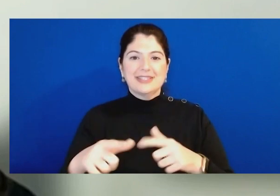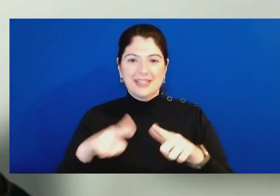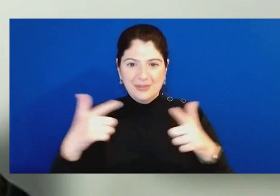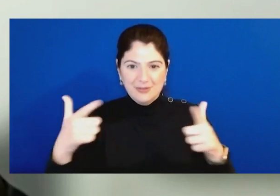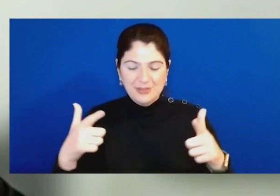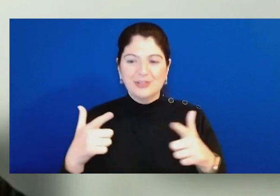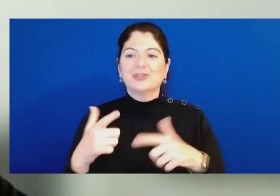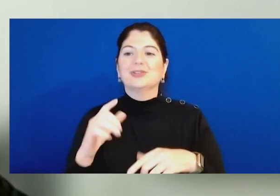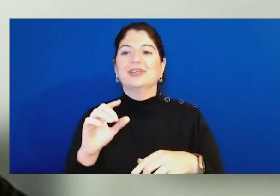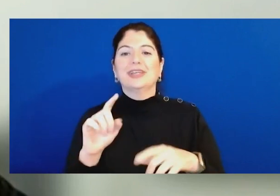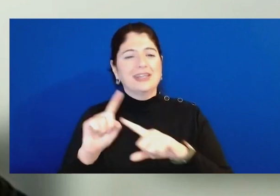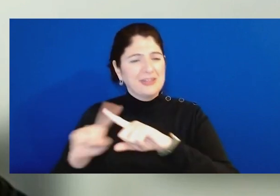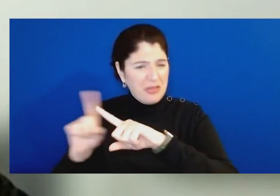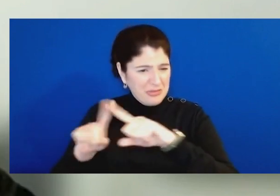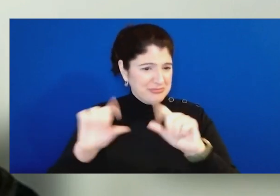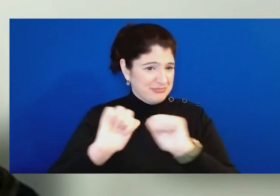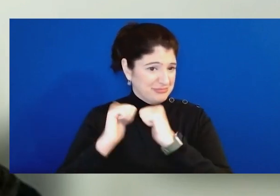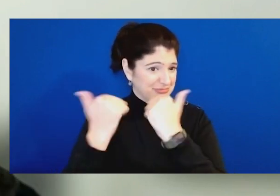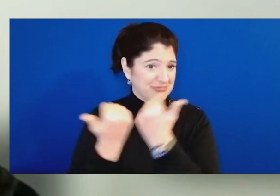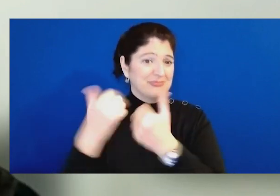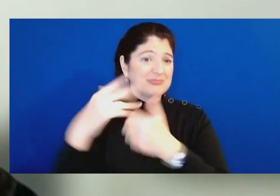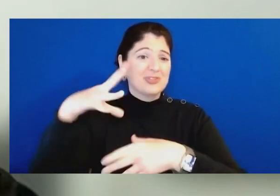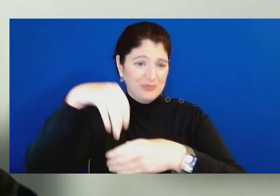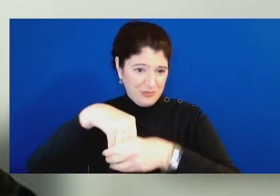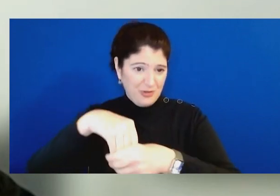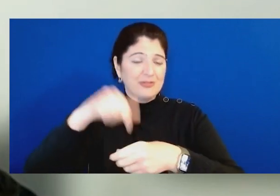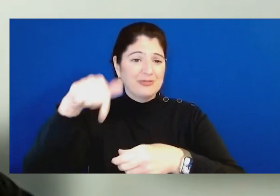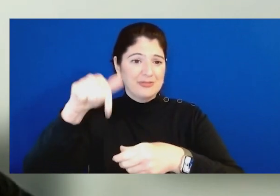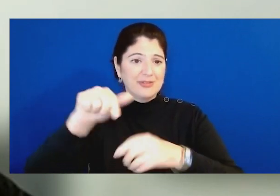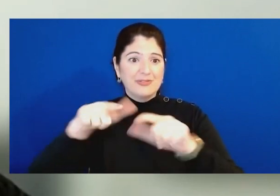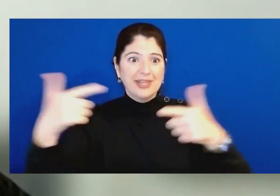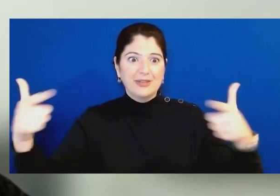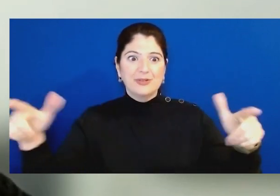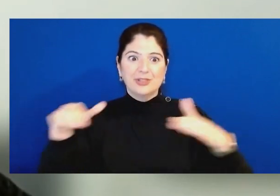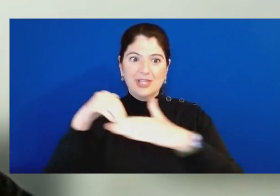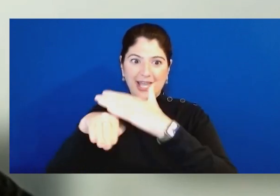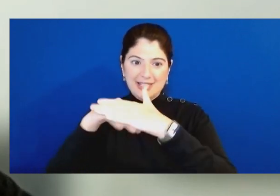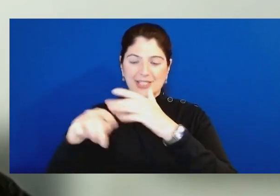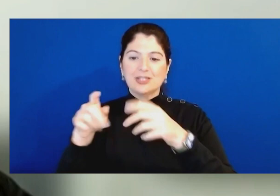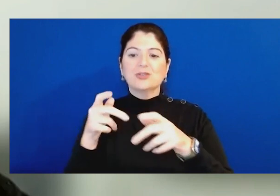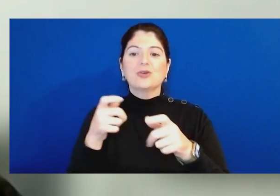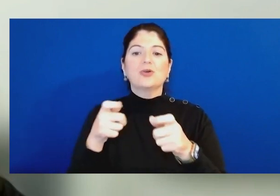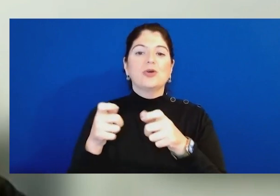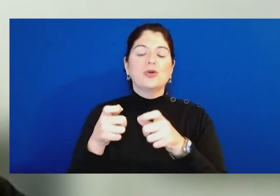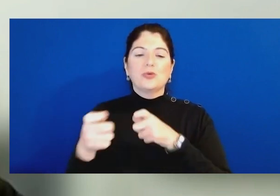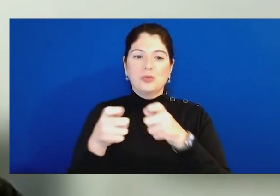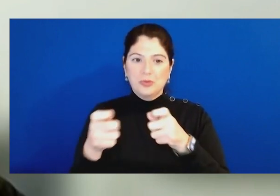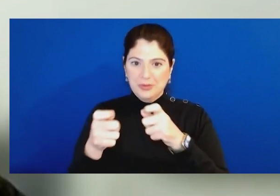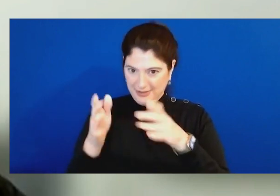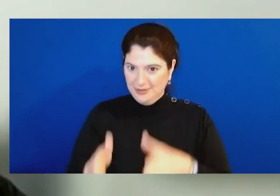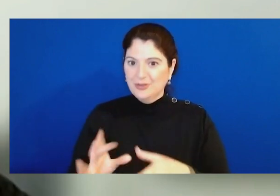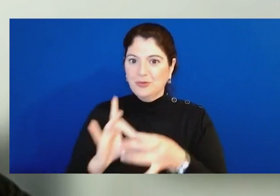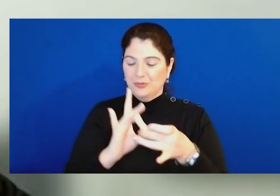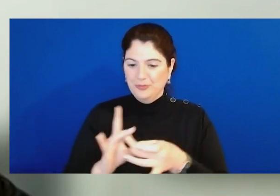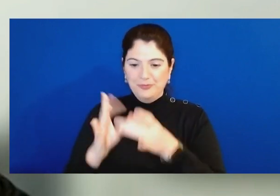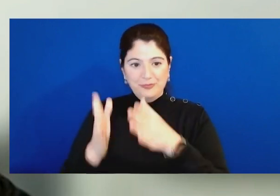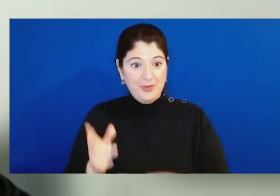and other agencies and the language access coordinators of those agencies that are joining us today.